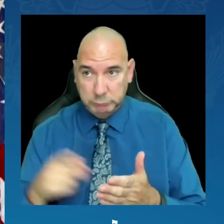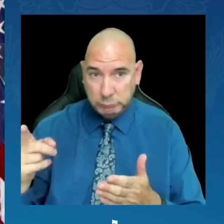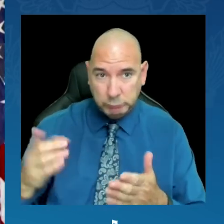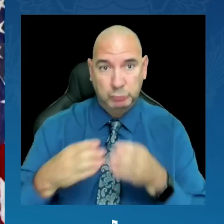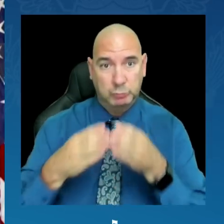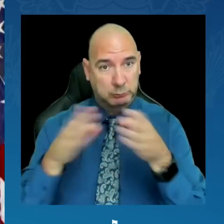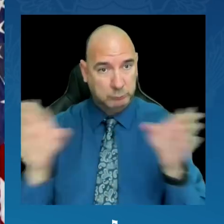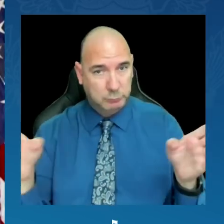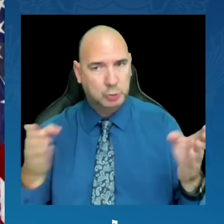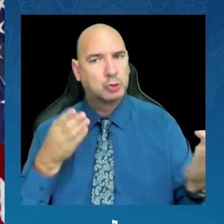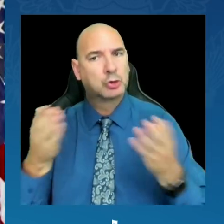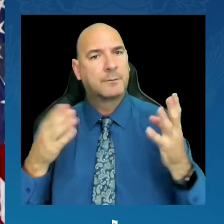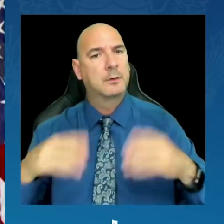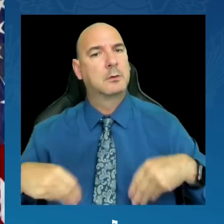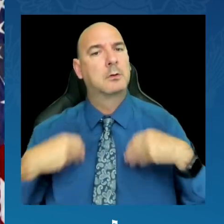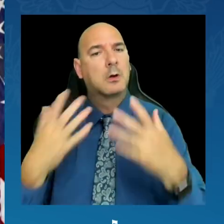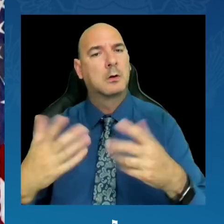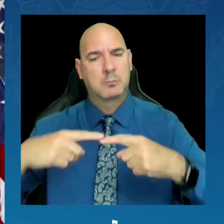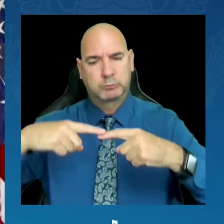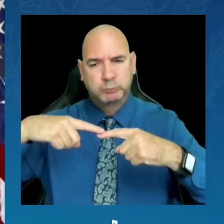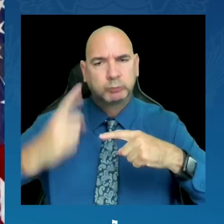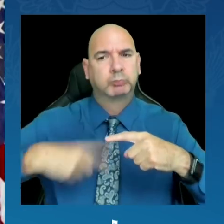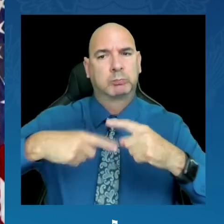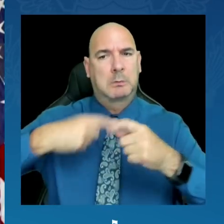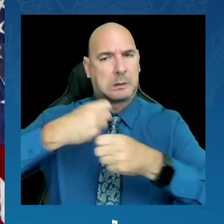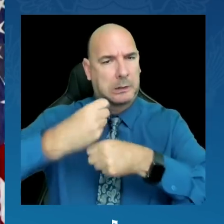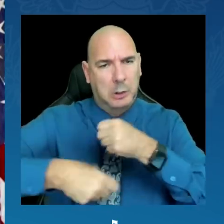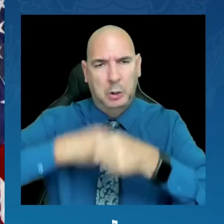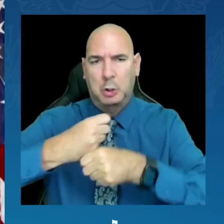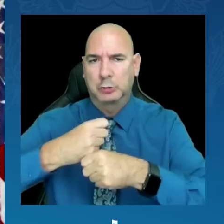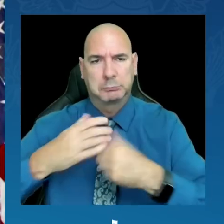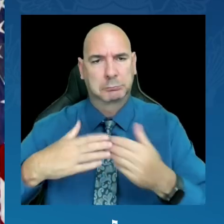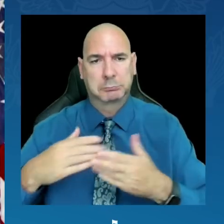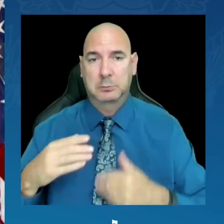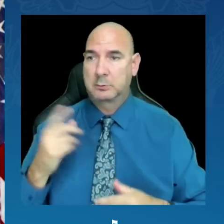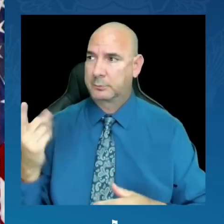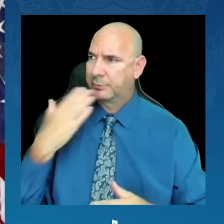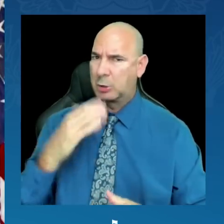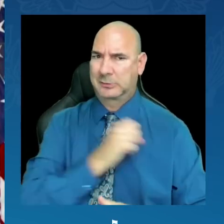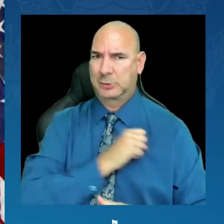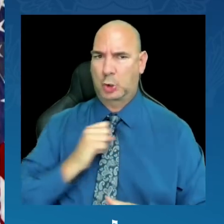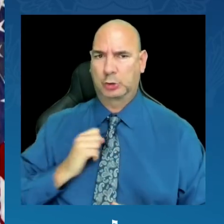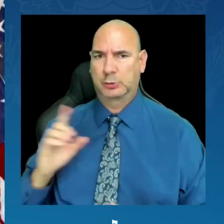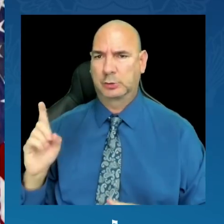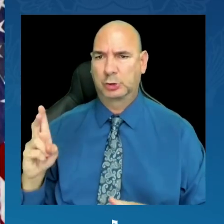To help Illinois moms and all moms is now my honor to introduce Senator Dick Durbin.